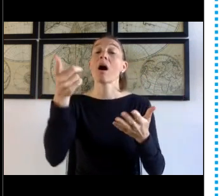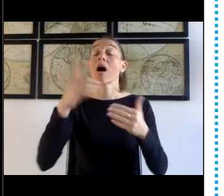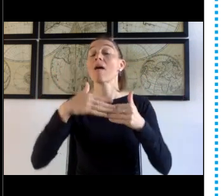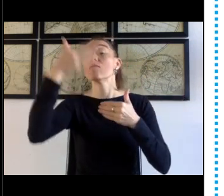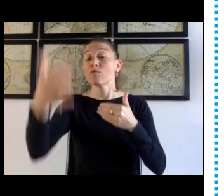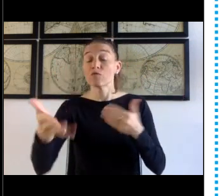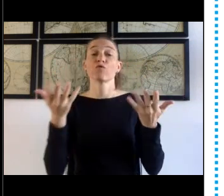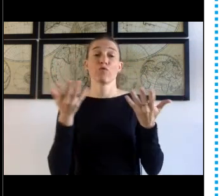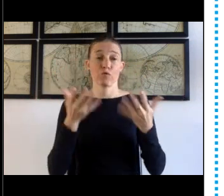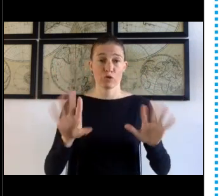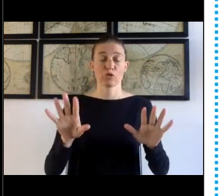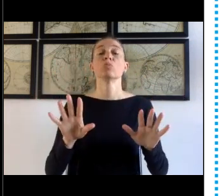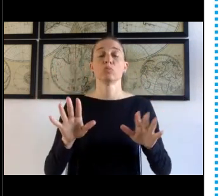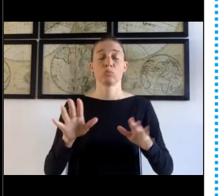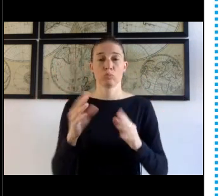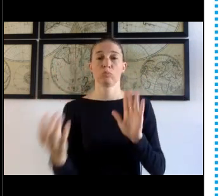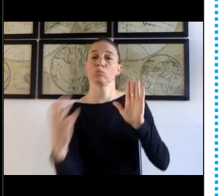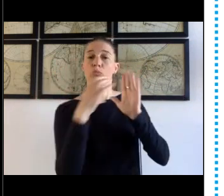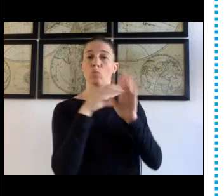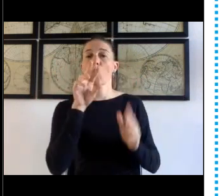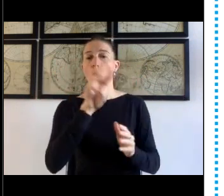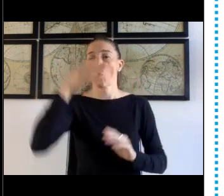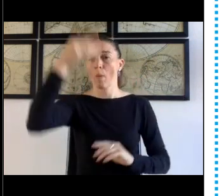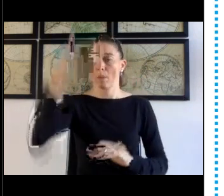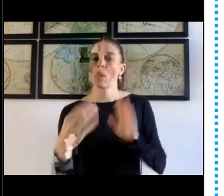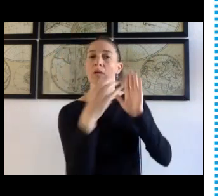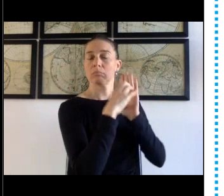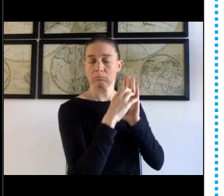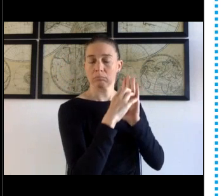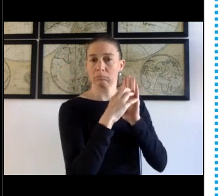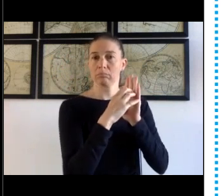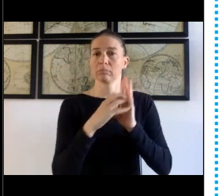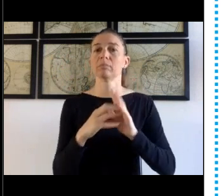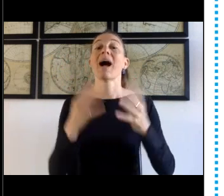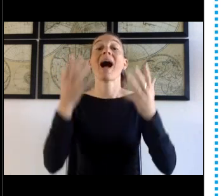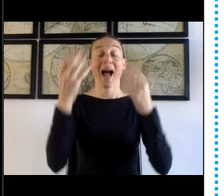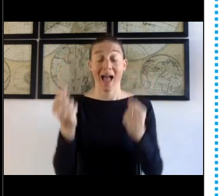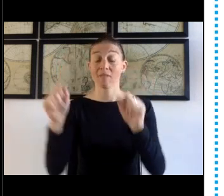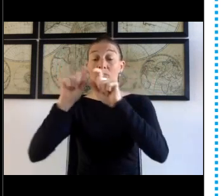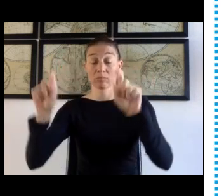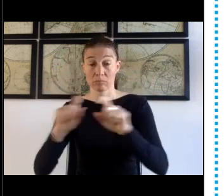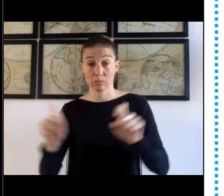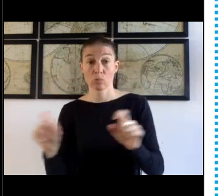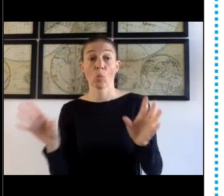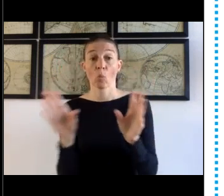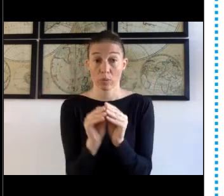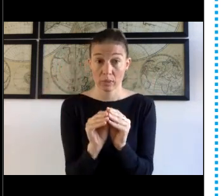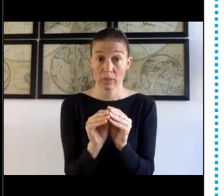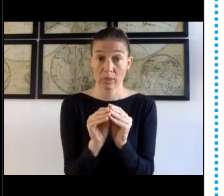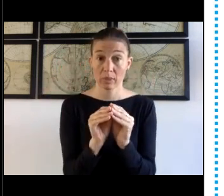However, the attendees will remain anonymous and we won't say any names out loud for privacy reasons.